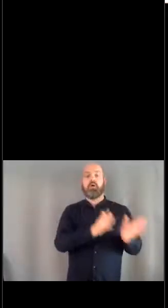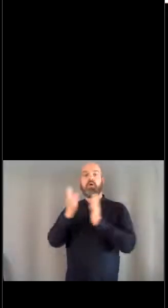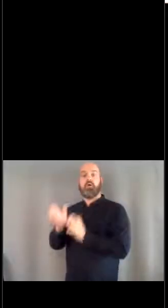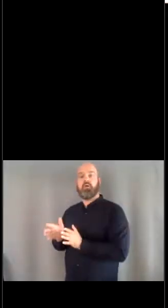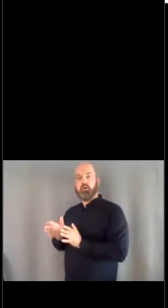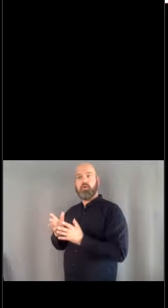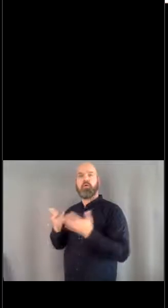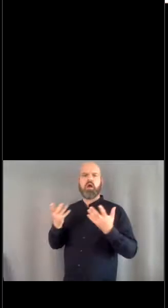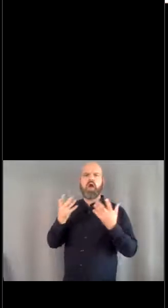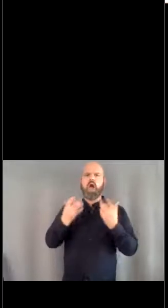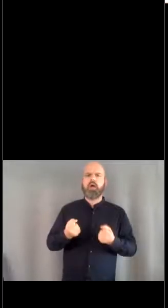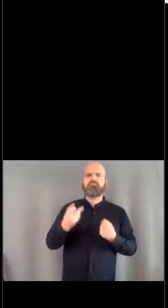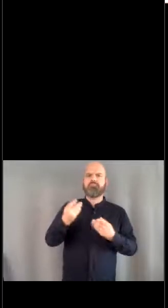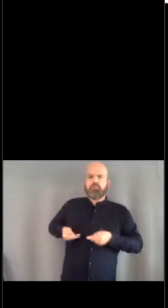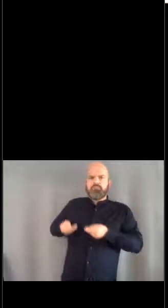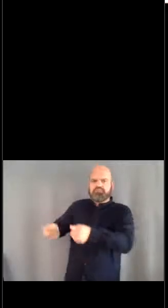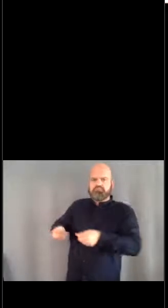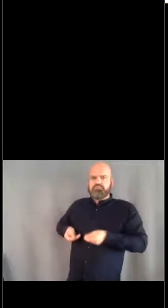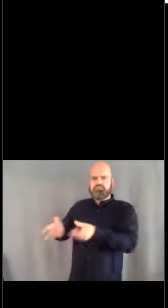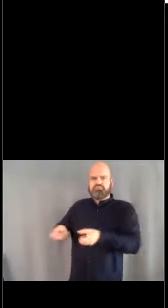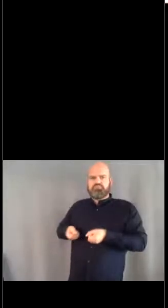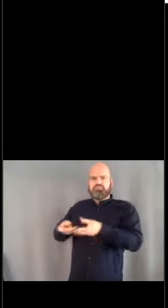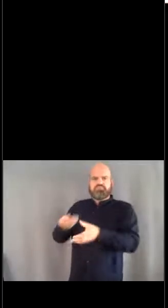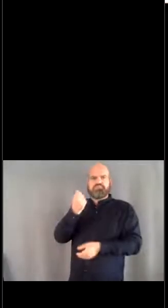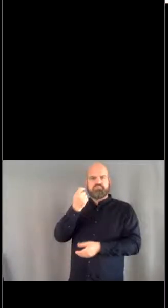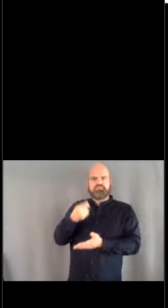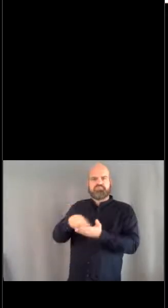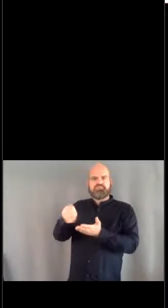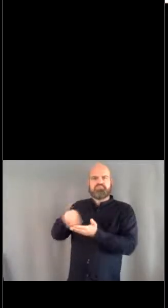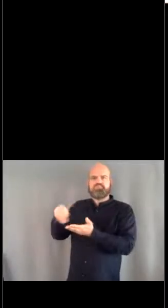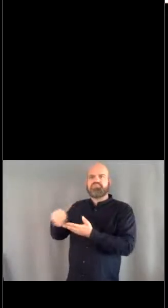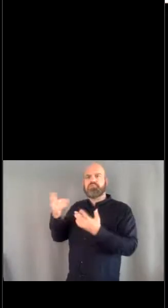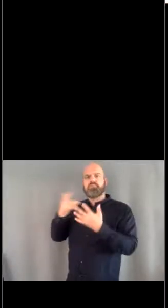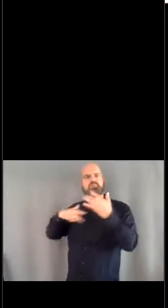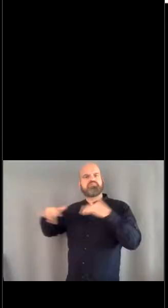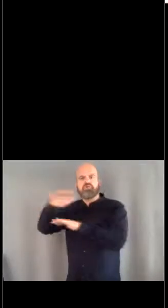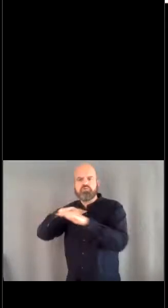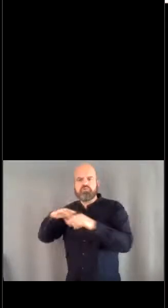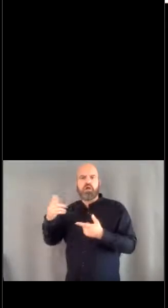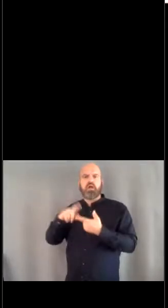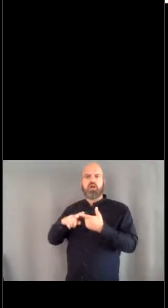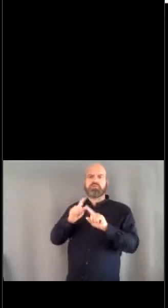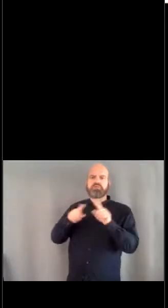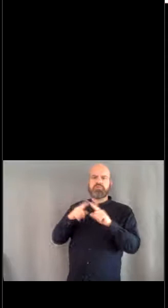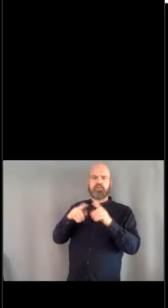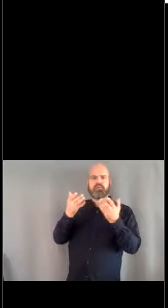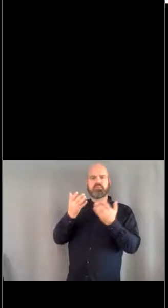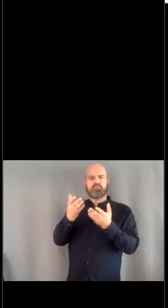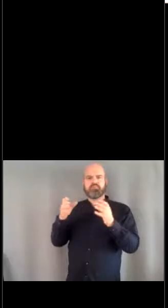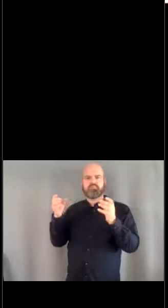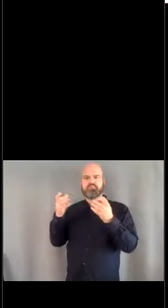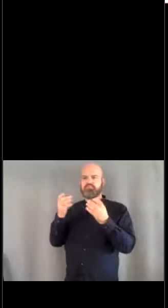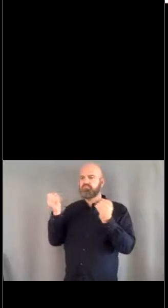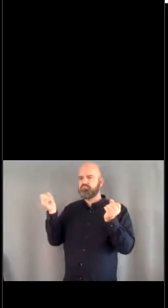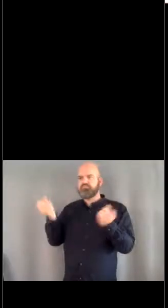And we deliver this through cash and through in-kind goods and also in-kind services. Next slide.